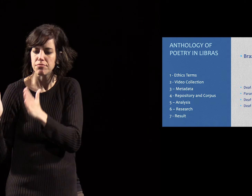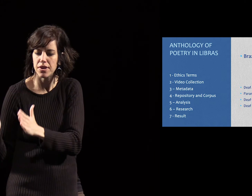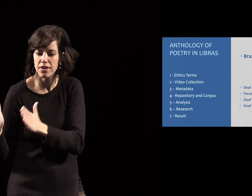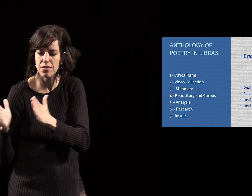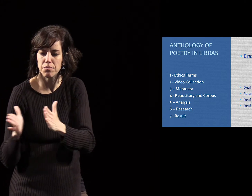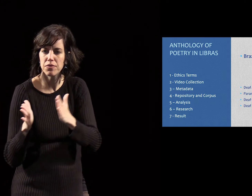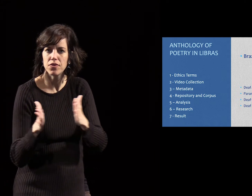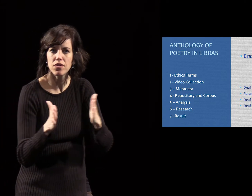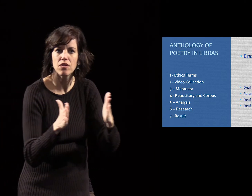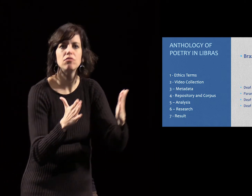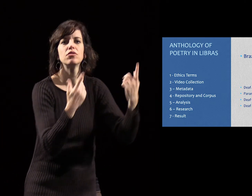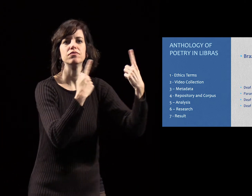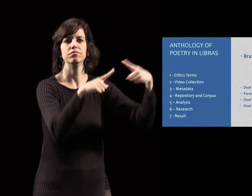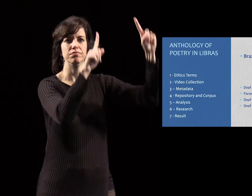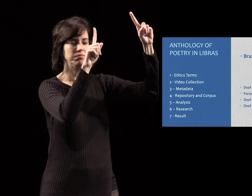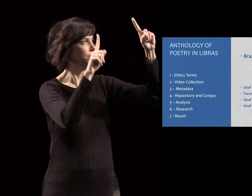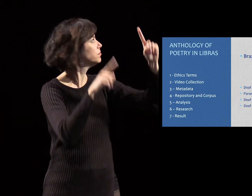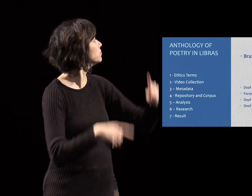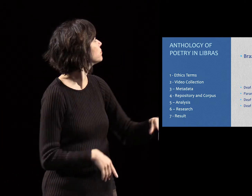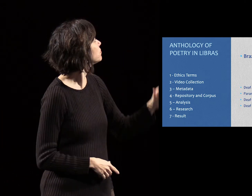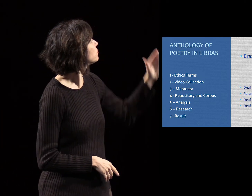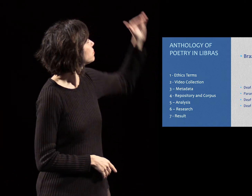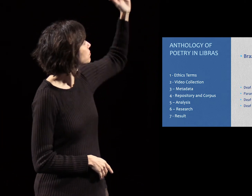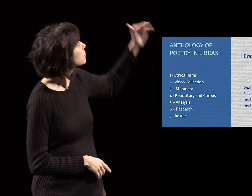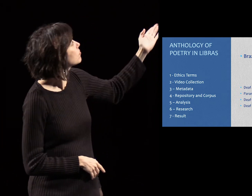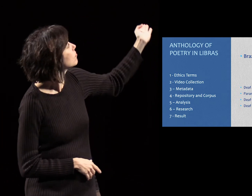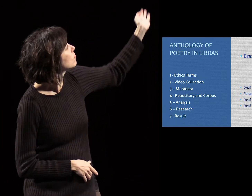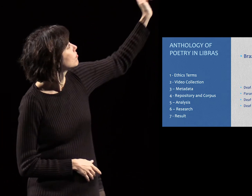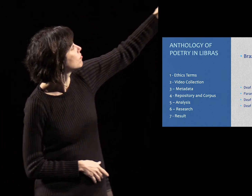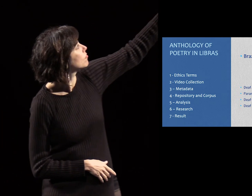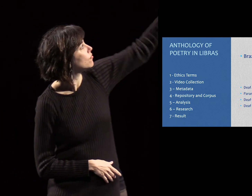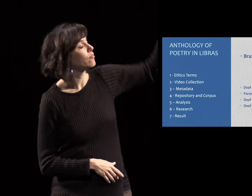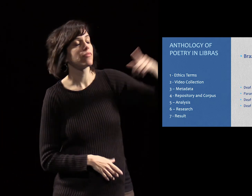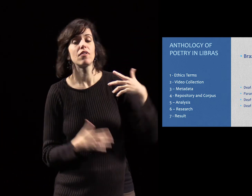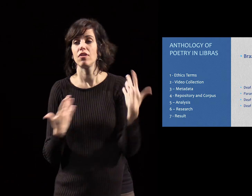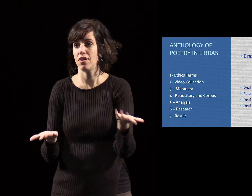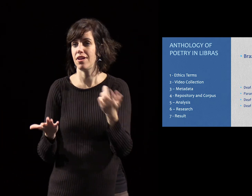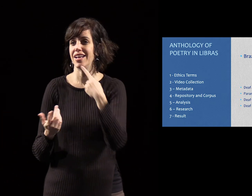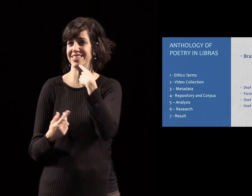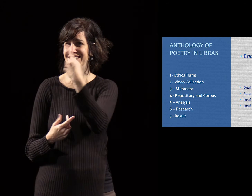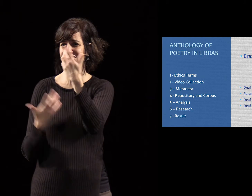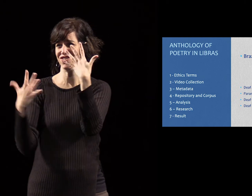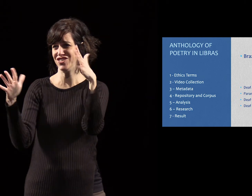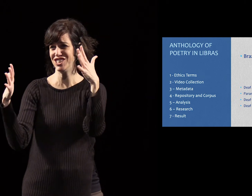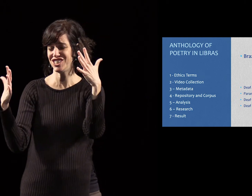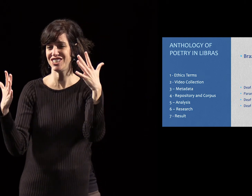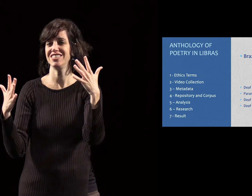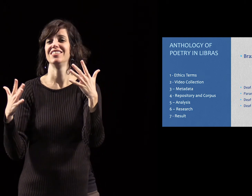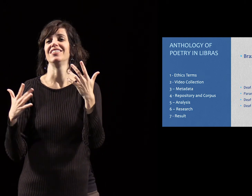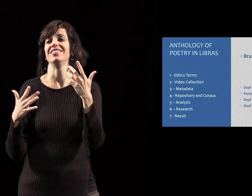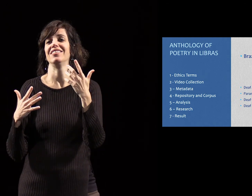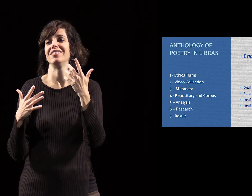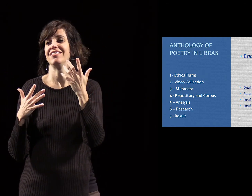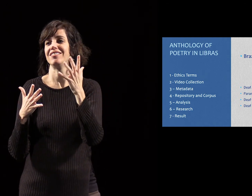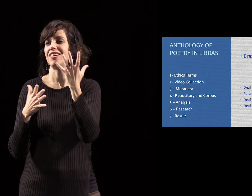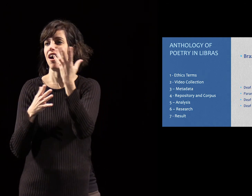You must follow that process to get that final result. And over on the right side of the slide,